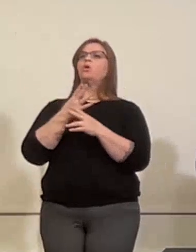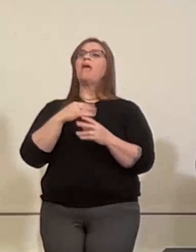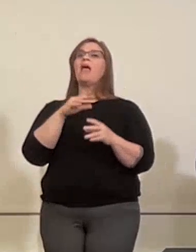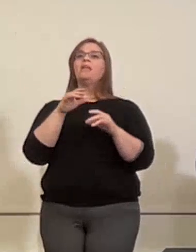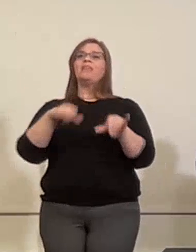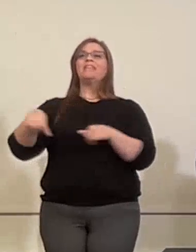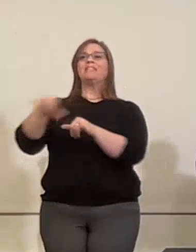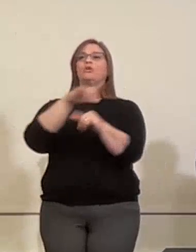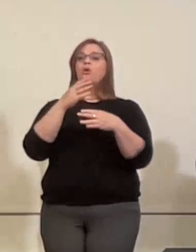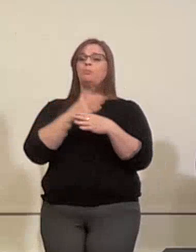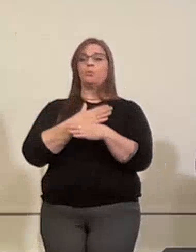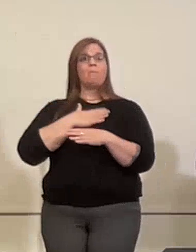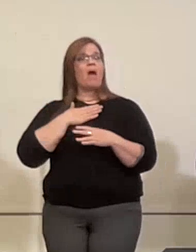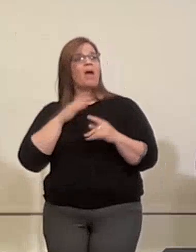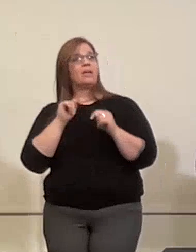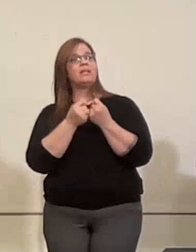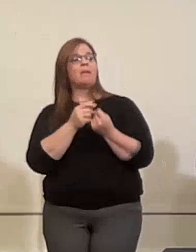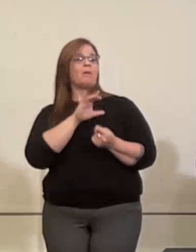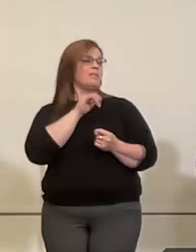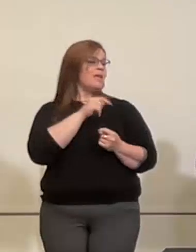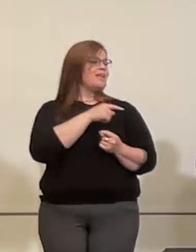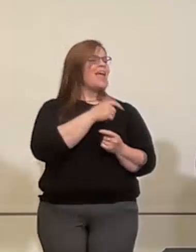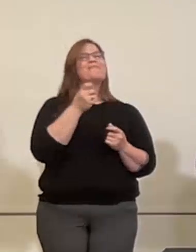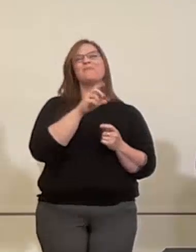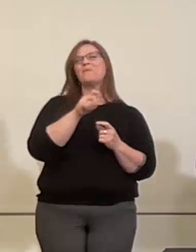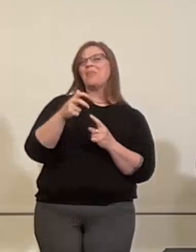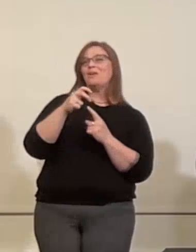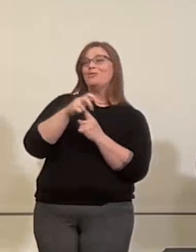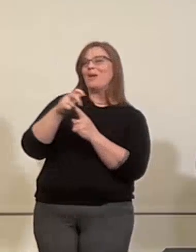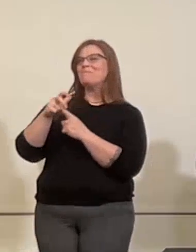Clint and we had a few other champions in the lab just really